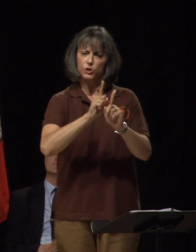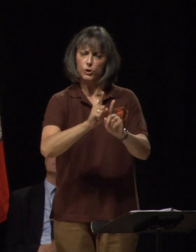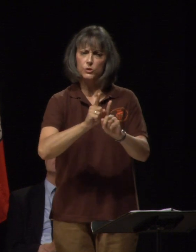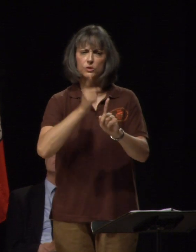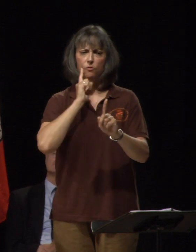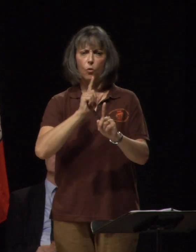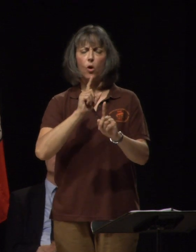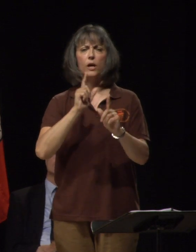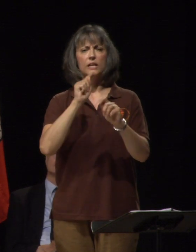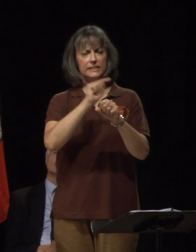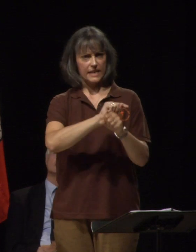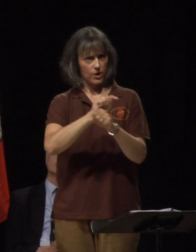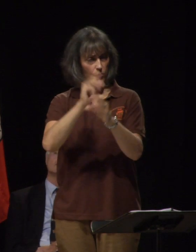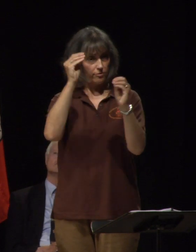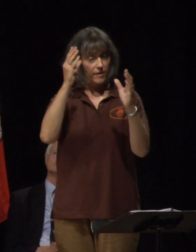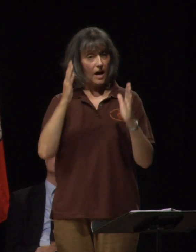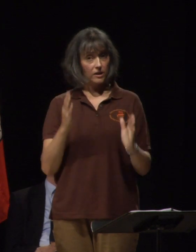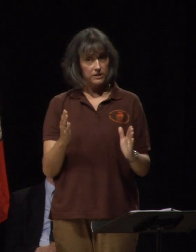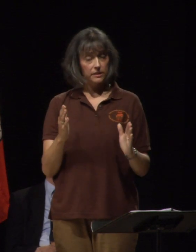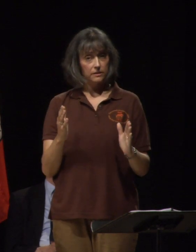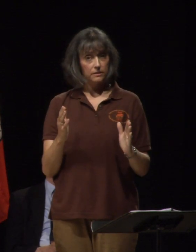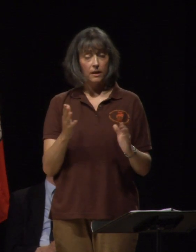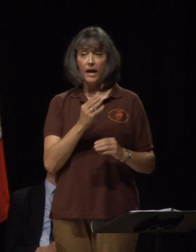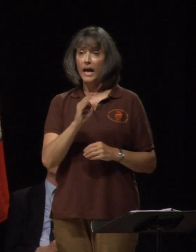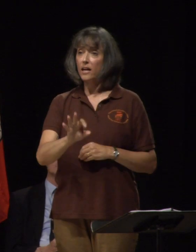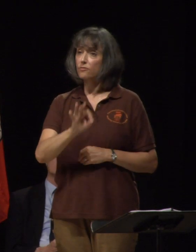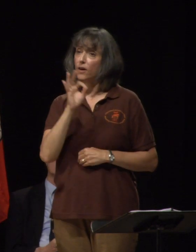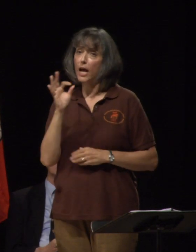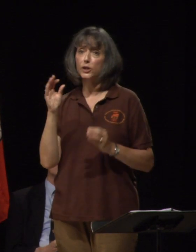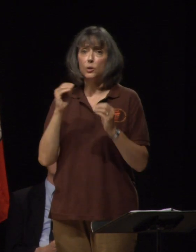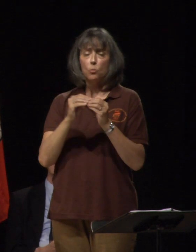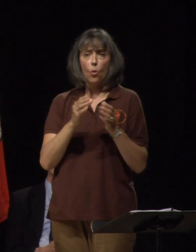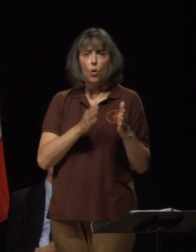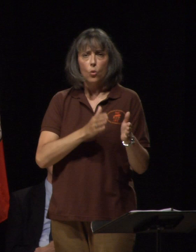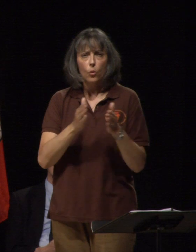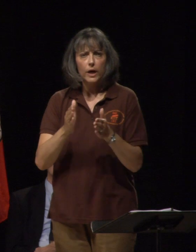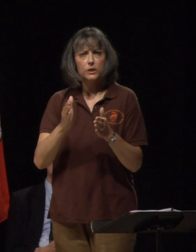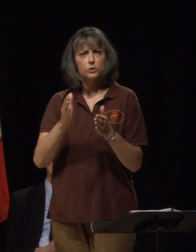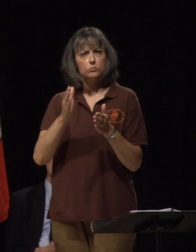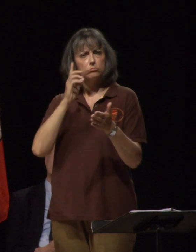AND OPPORTUNITIES TO APPRECIATE AND ACKNOWLEDGE AND RECOGNIZE